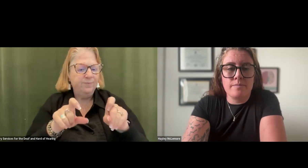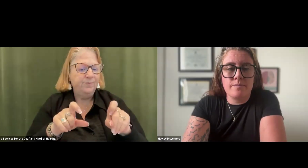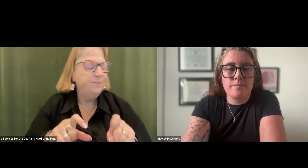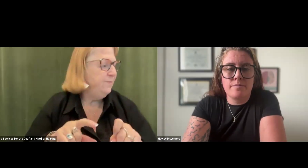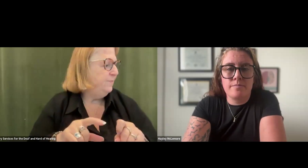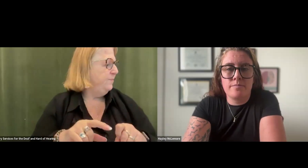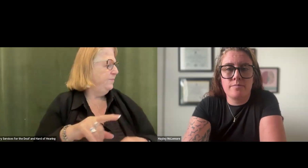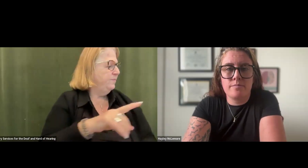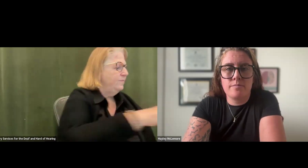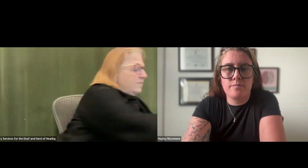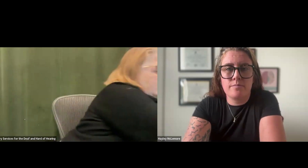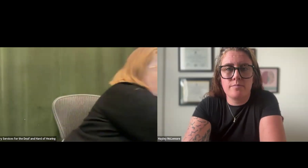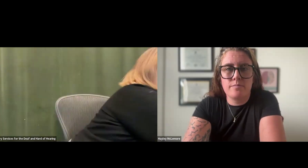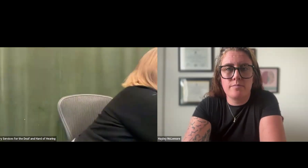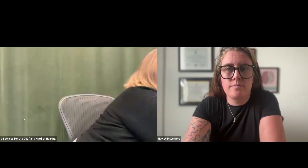So we do have some poll questions for y'all.